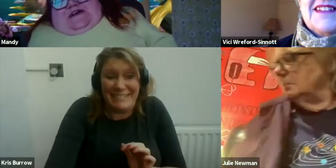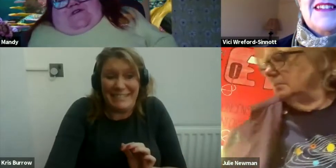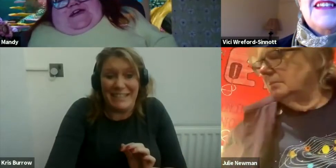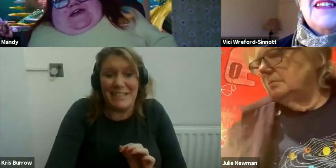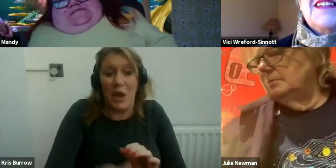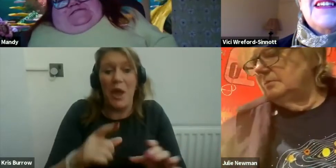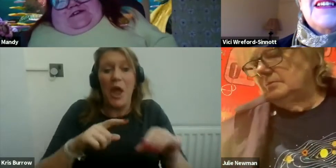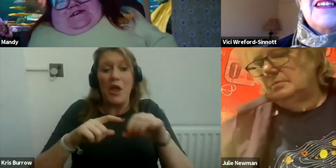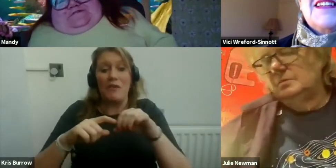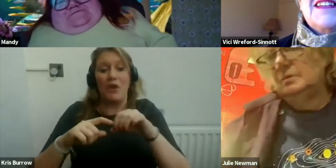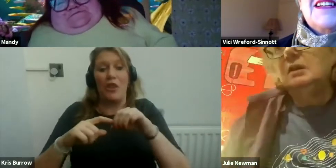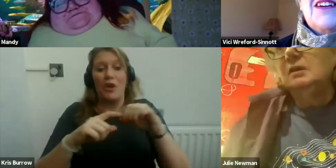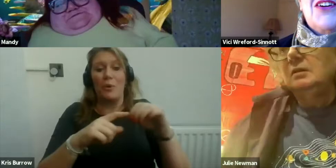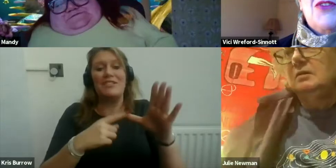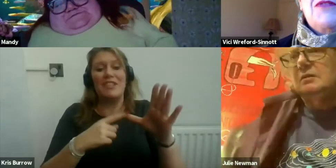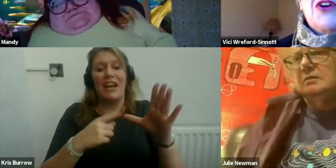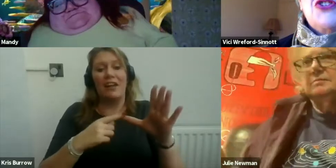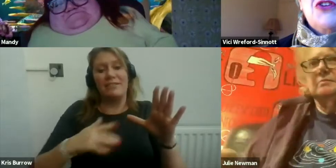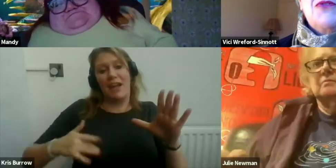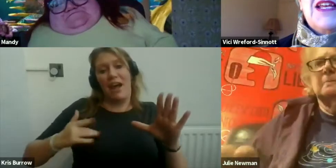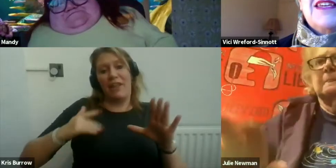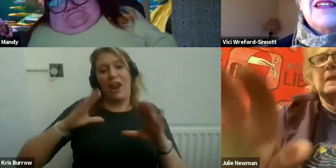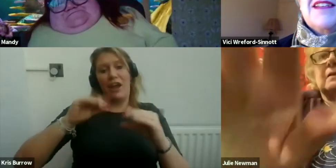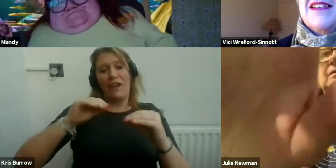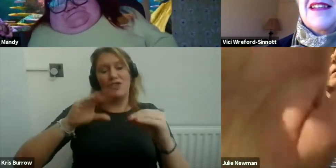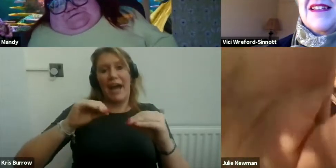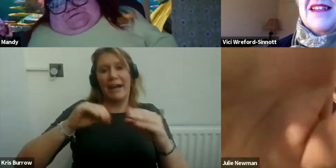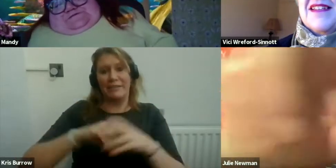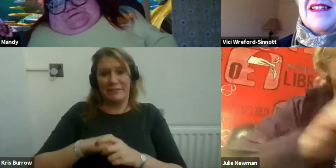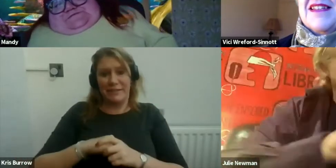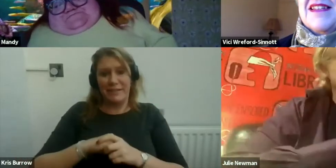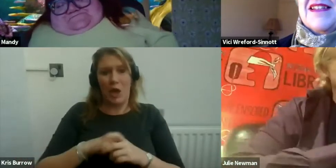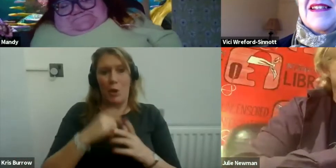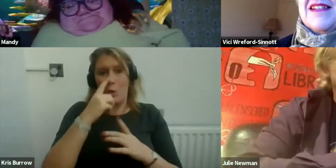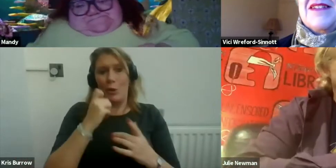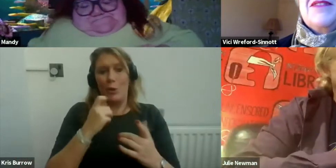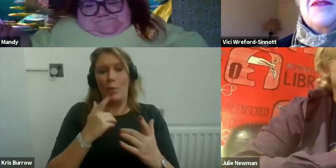Yeah. You have the live chat so you can